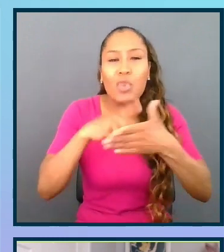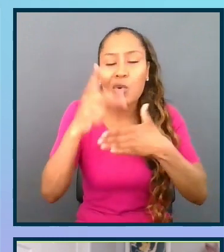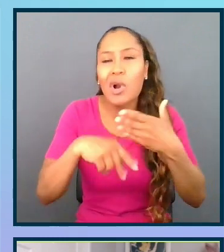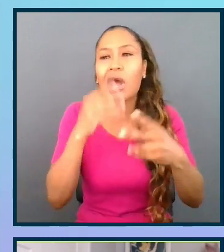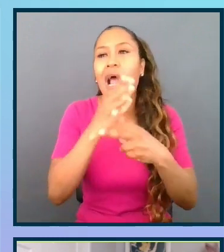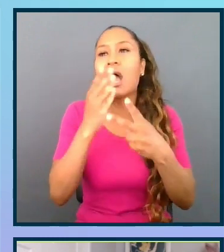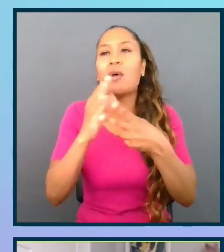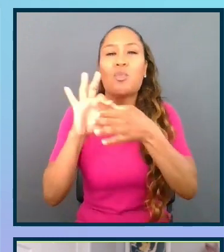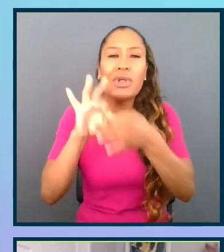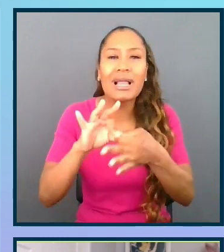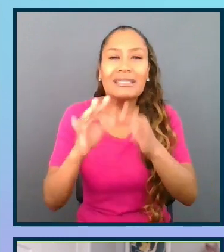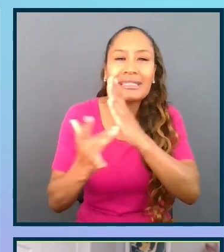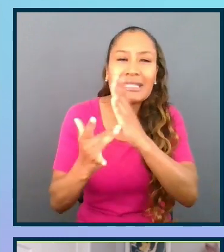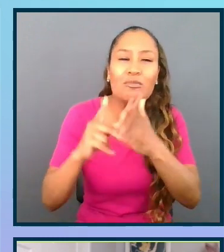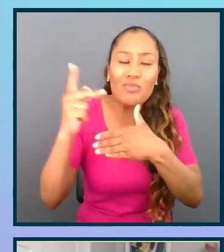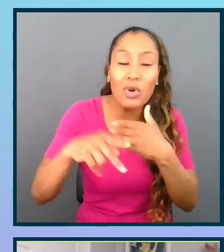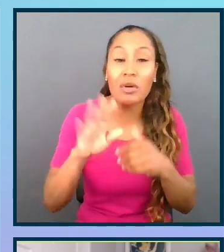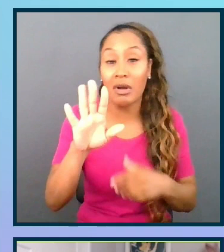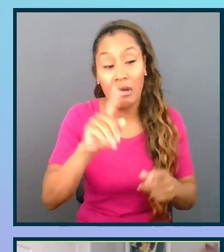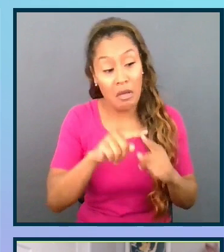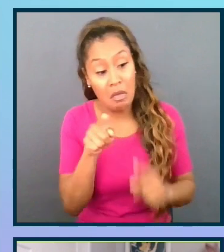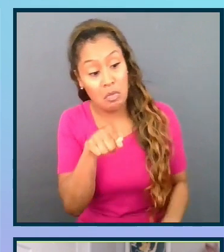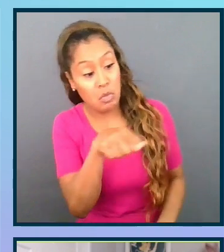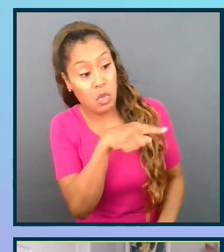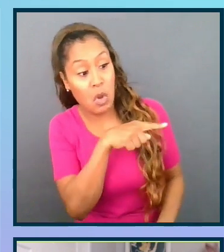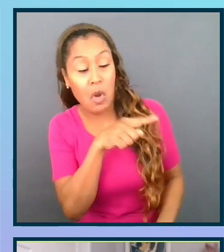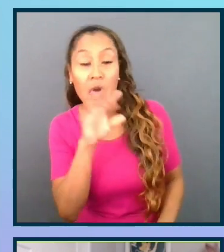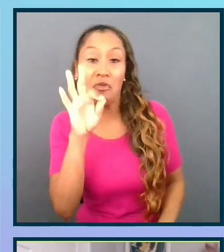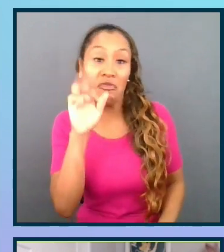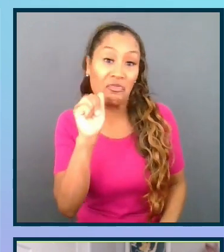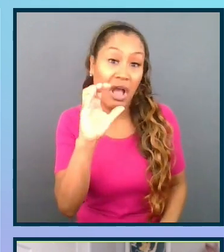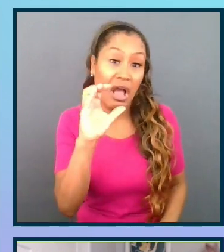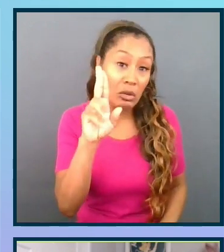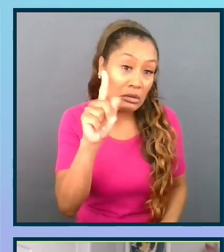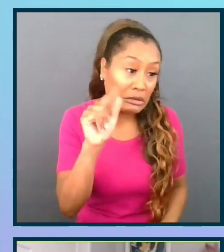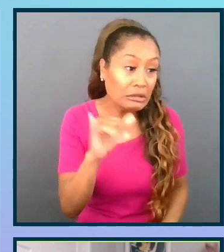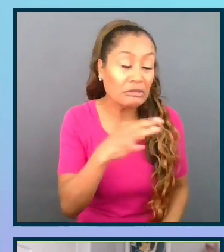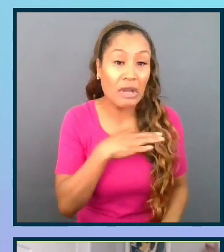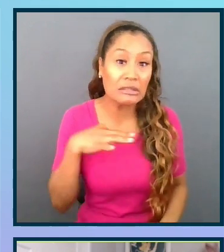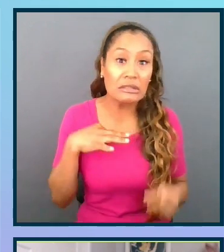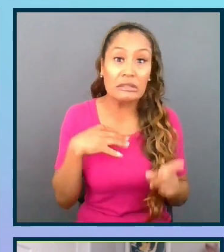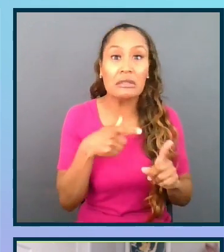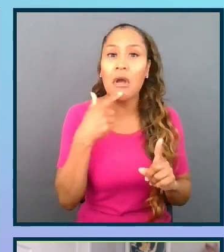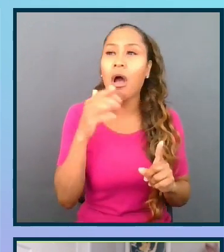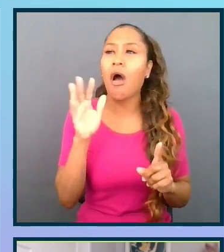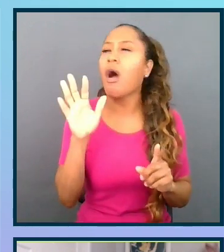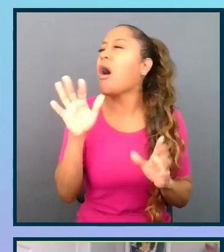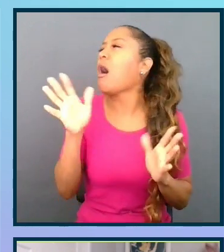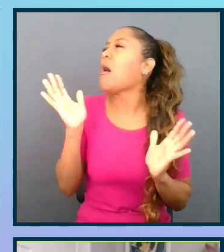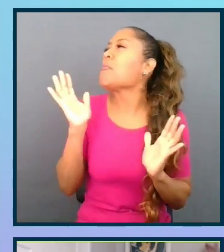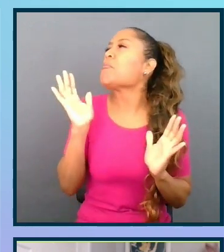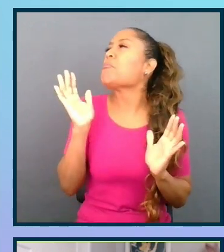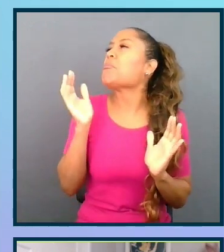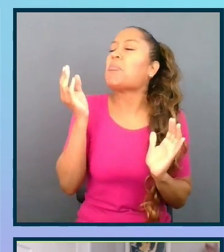Yet, those faculty were most likely to identify themselves as only having some knowledge of accessibility.